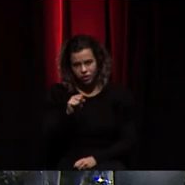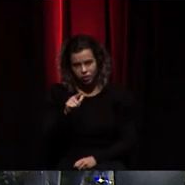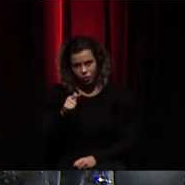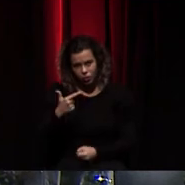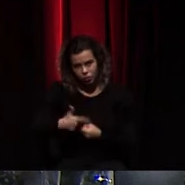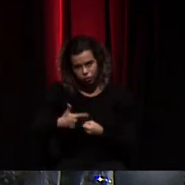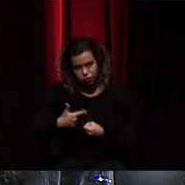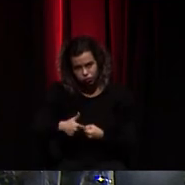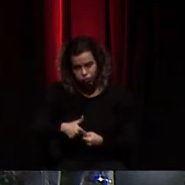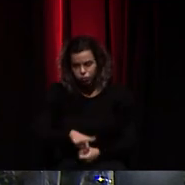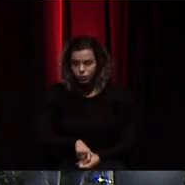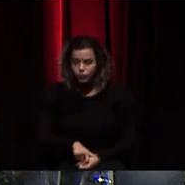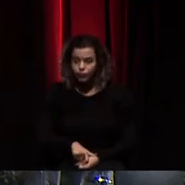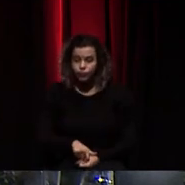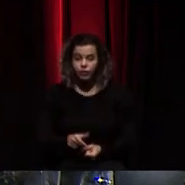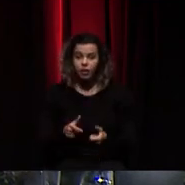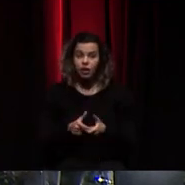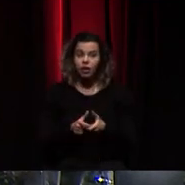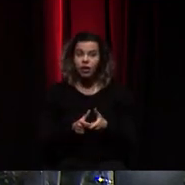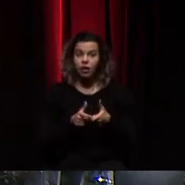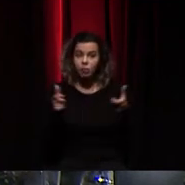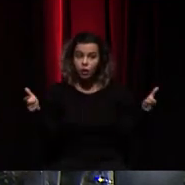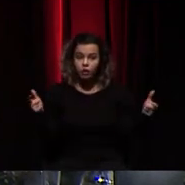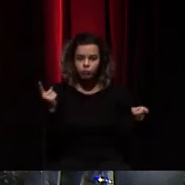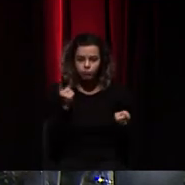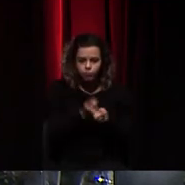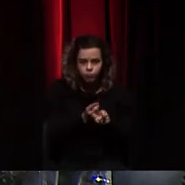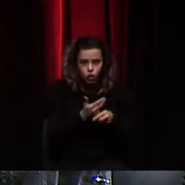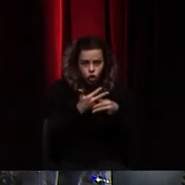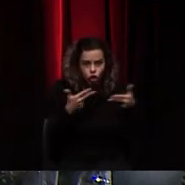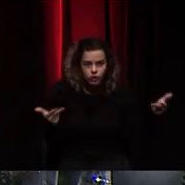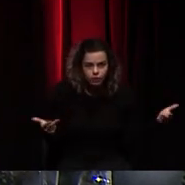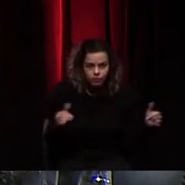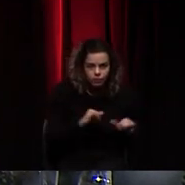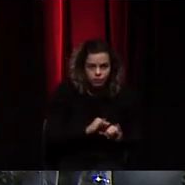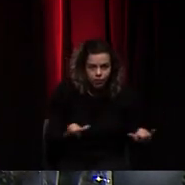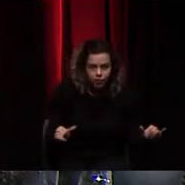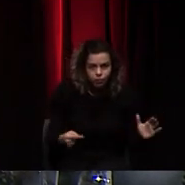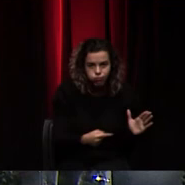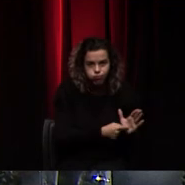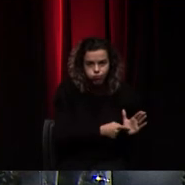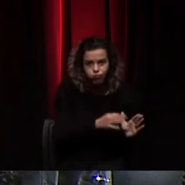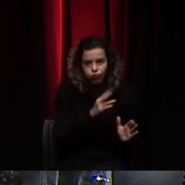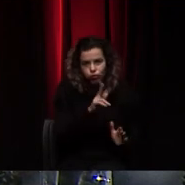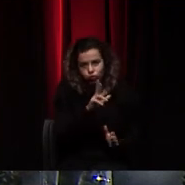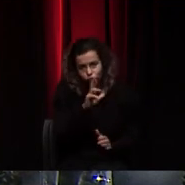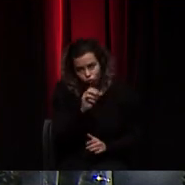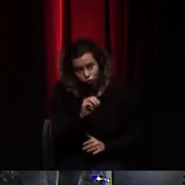in general, breaking news, and this at international level,